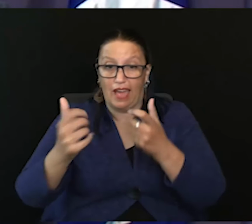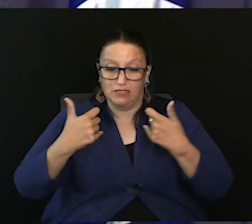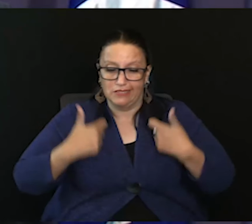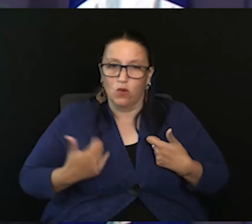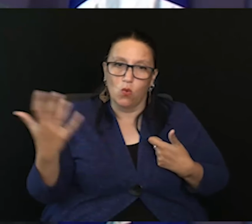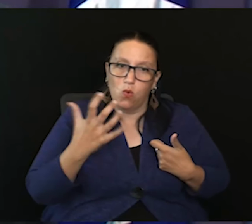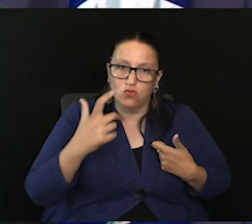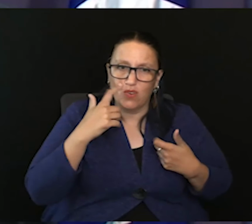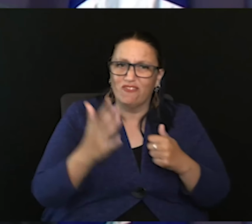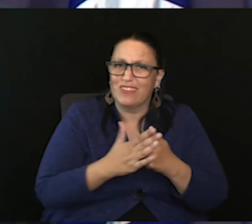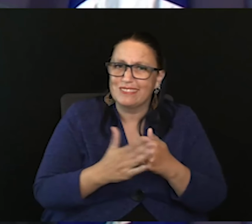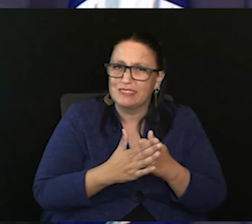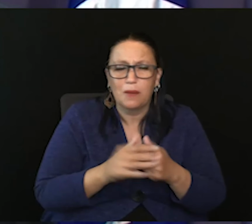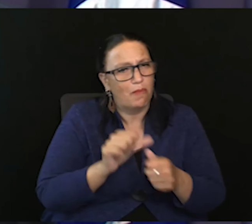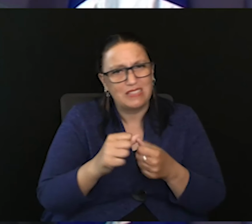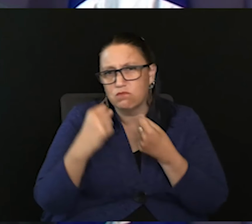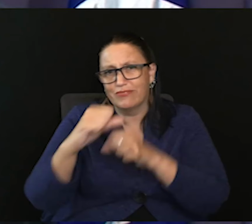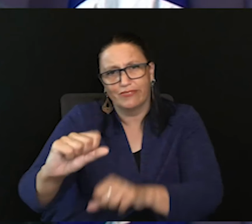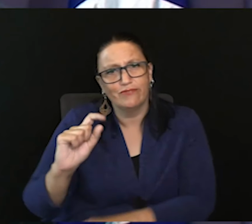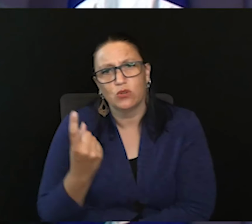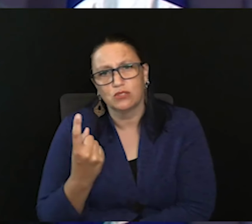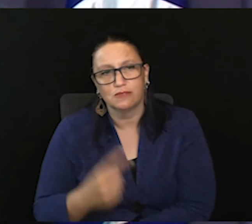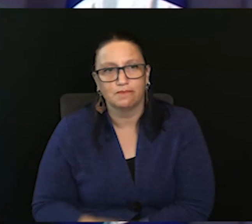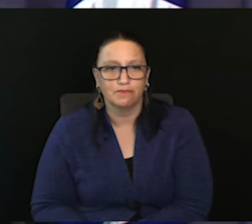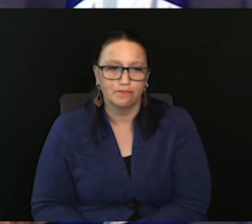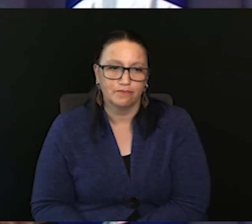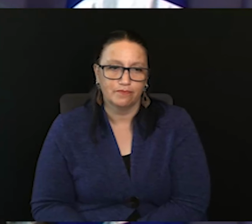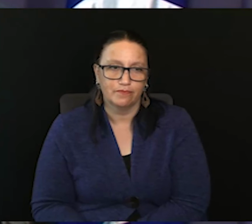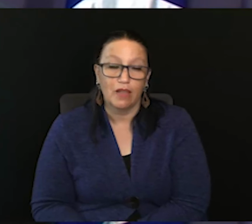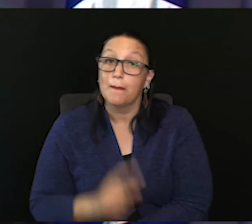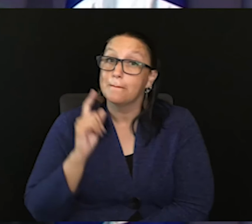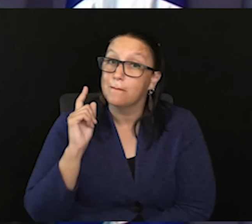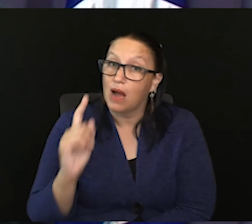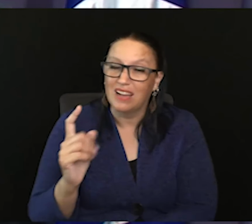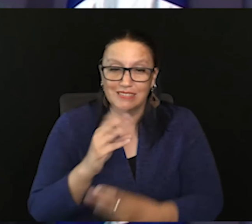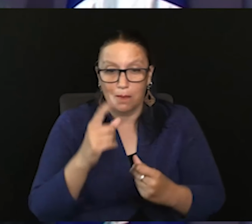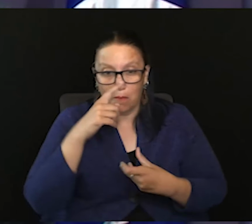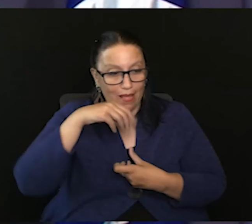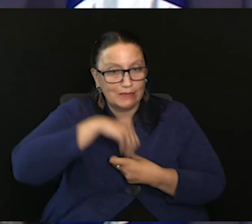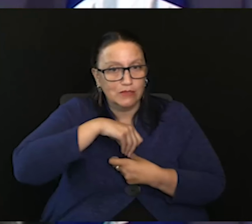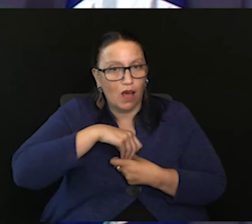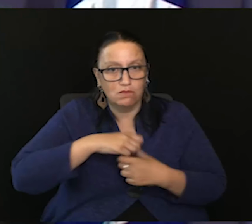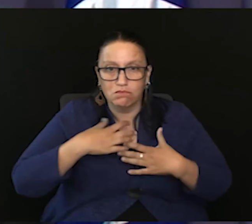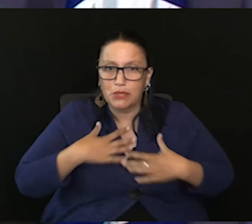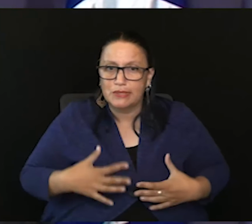However, we realised that even some individuals, maybe because of a weaker immune response or age or whatever,